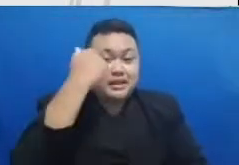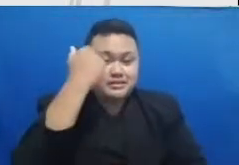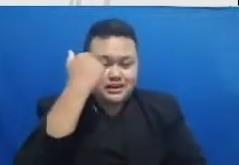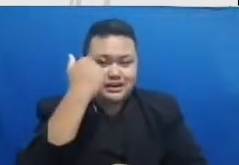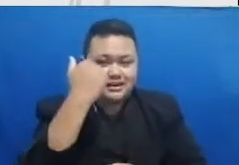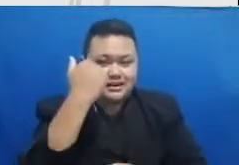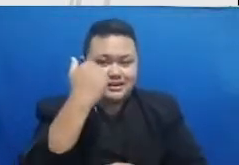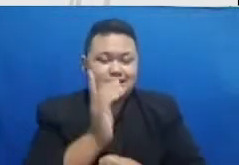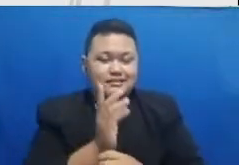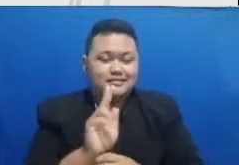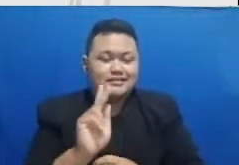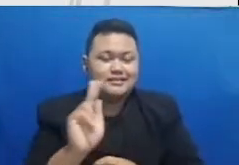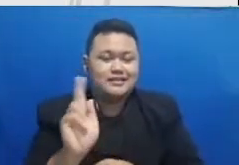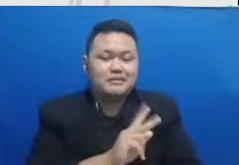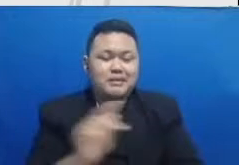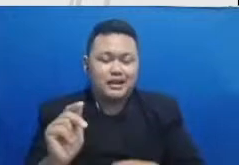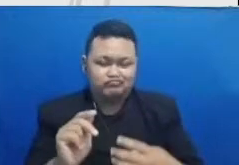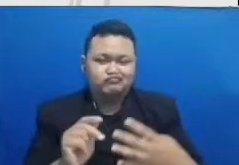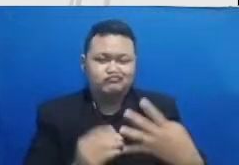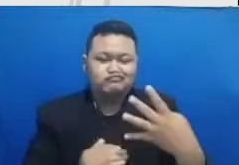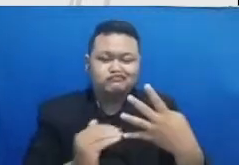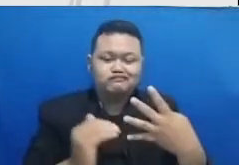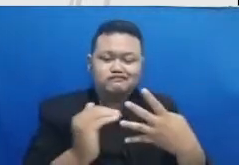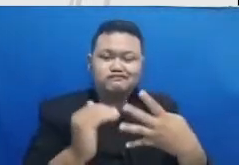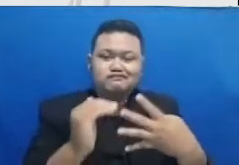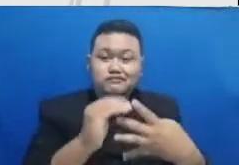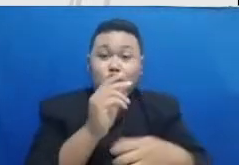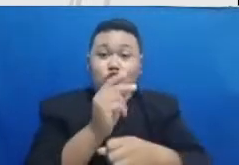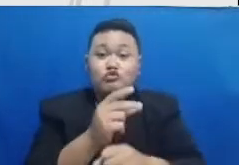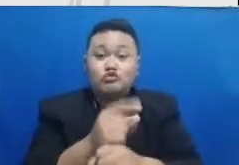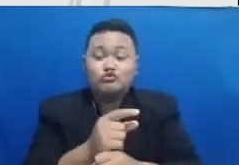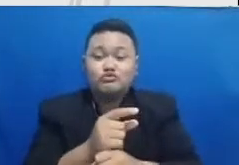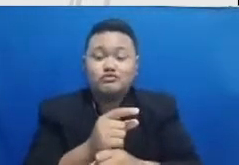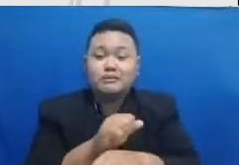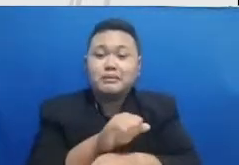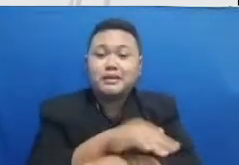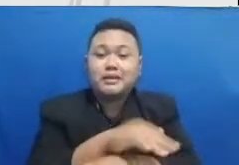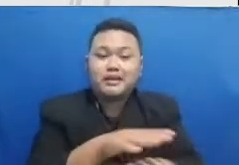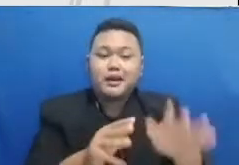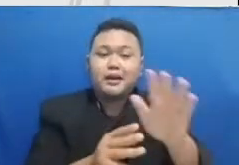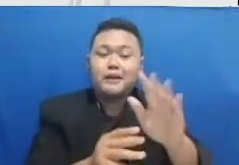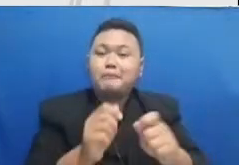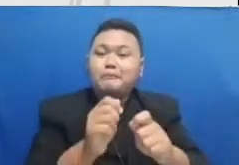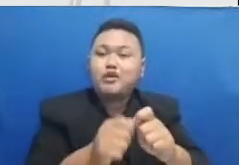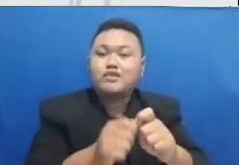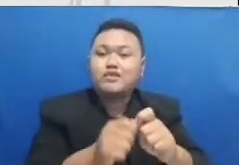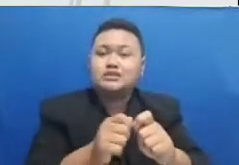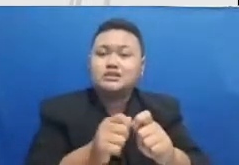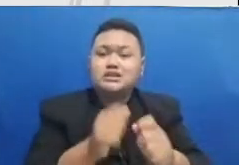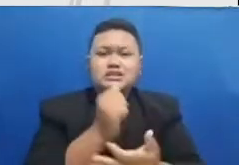at the modified level, the learning activities have changed significantly Mr. and Mom is